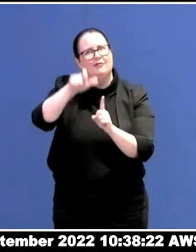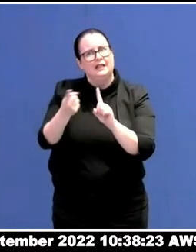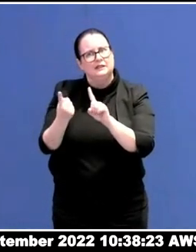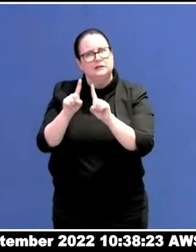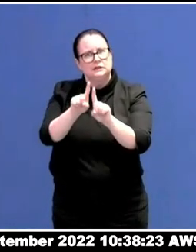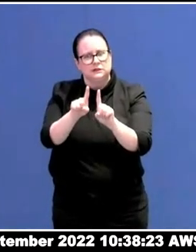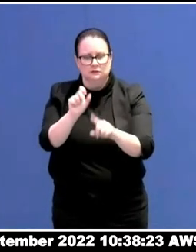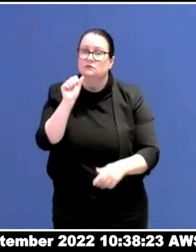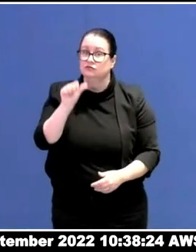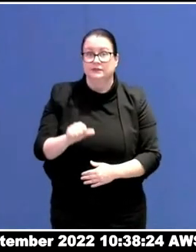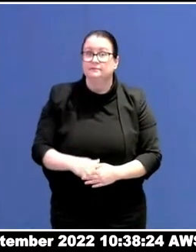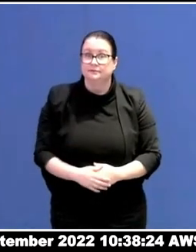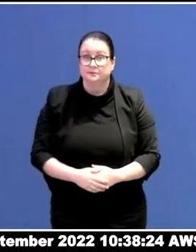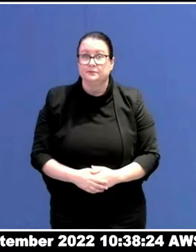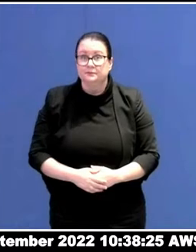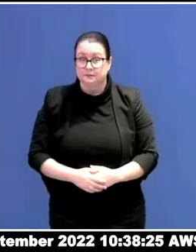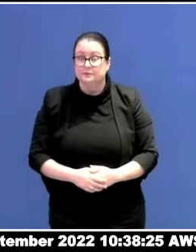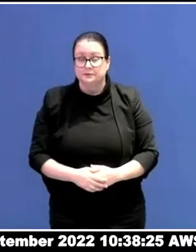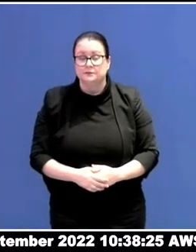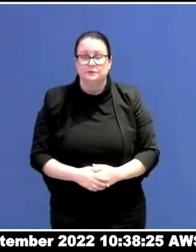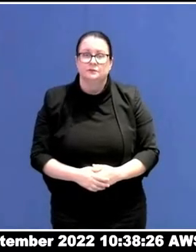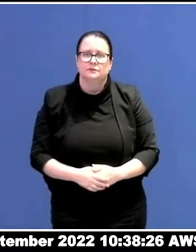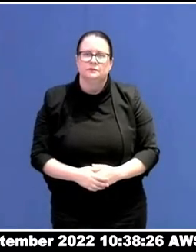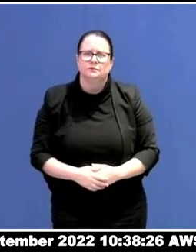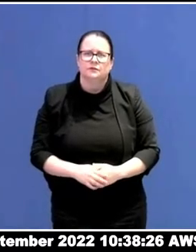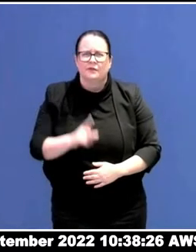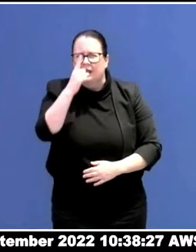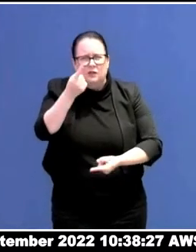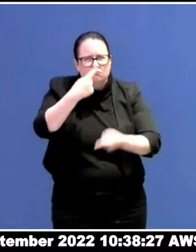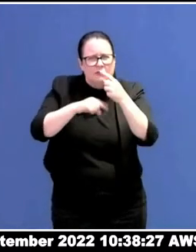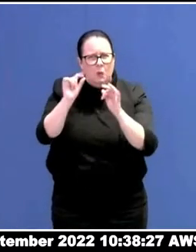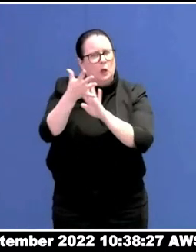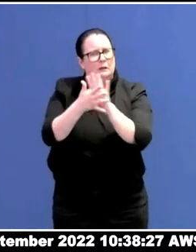That is correct. MR GRIFFIN: What's your thinking behind that?